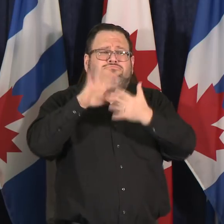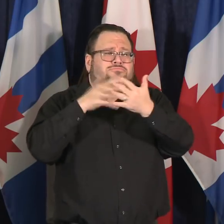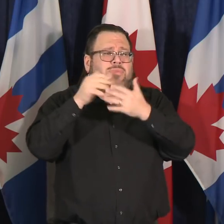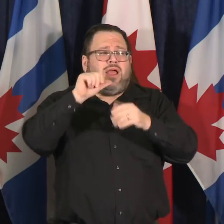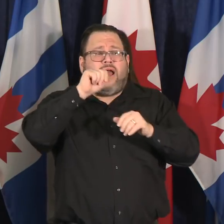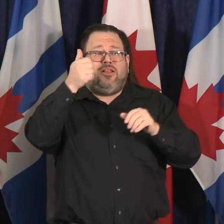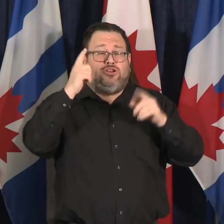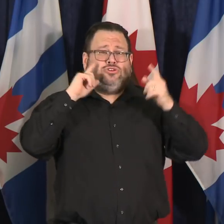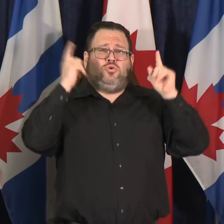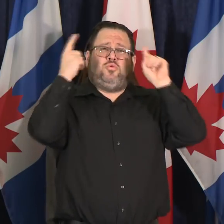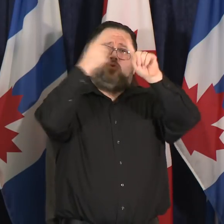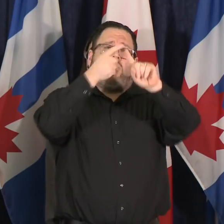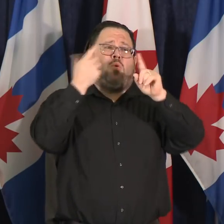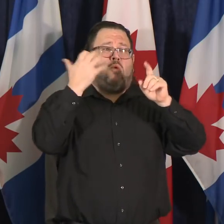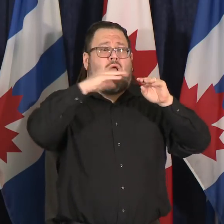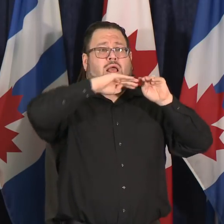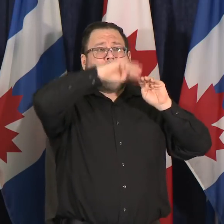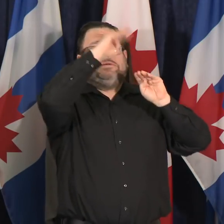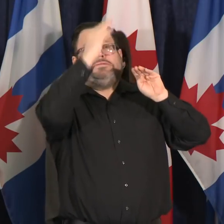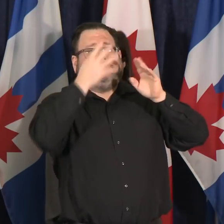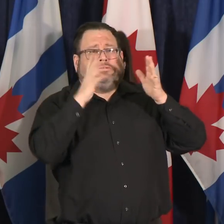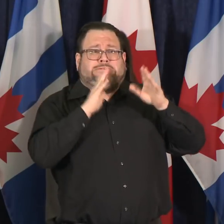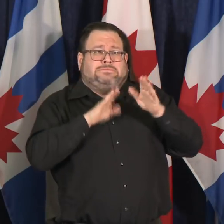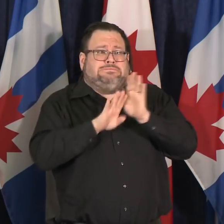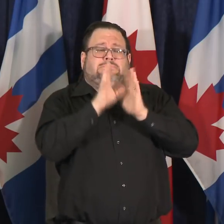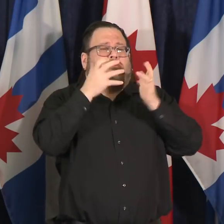following the advice of our medical officer of Health will make all the